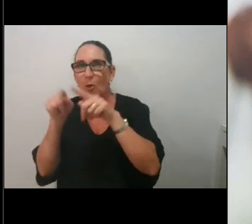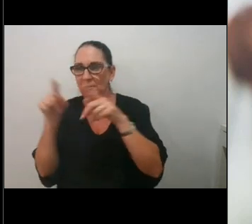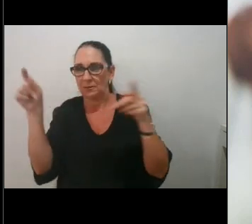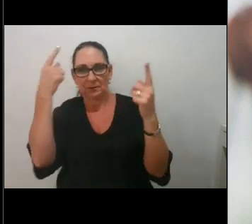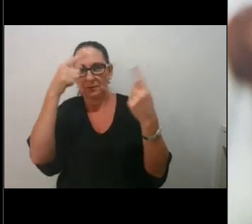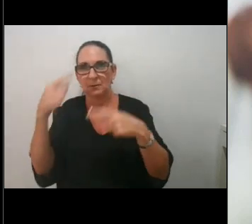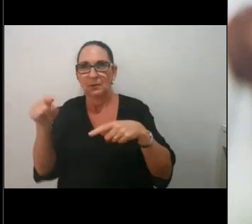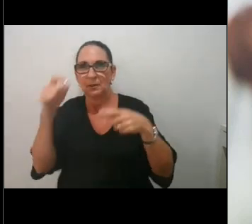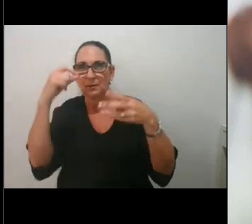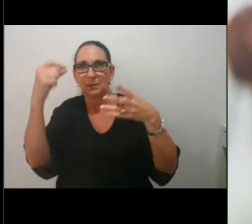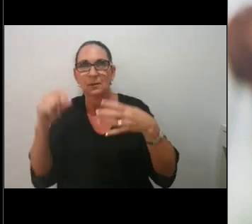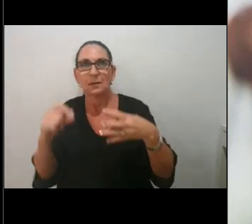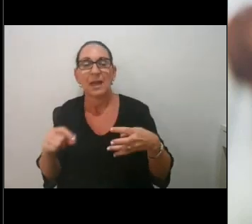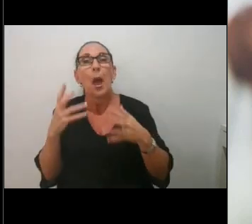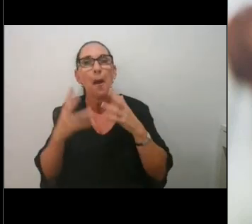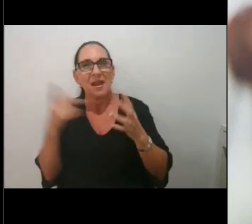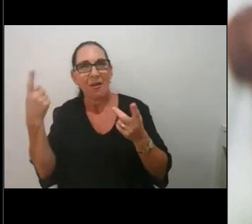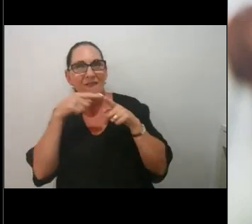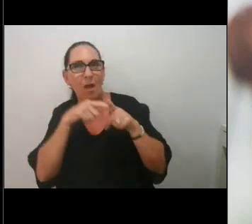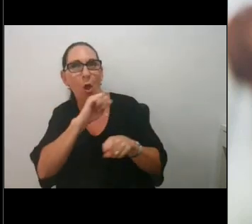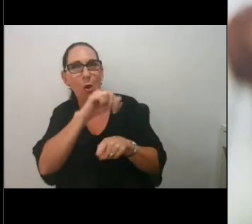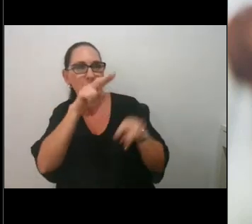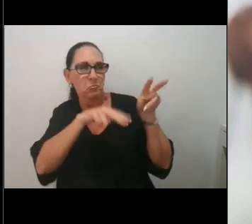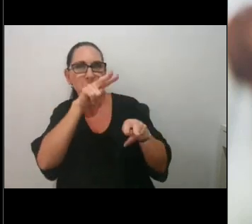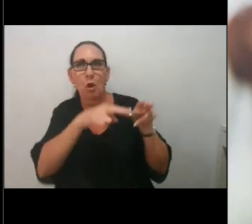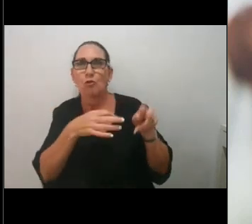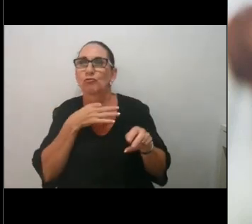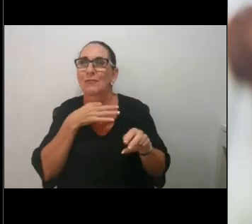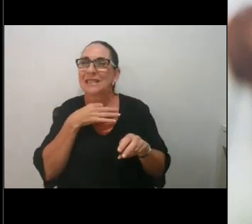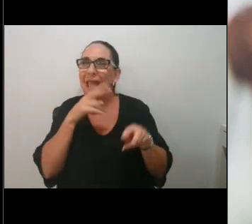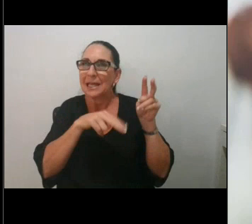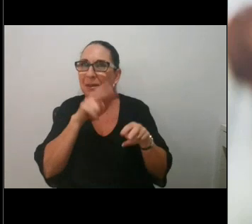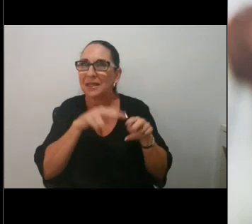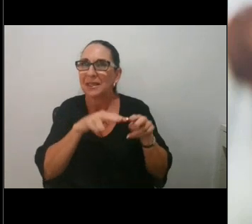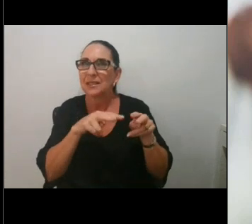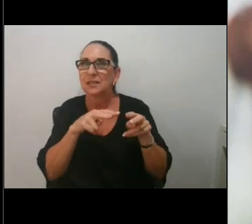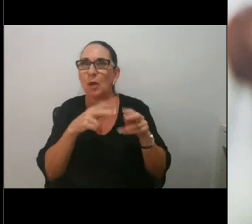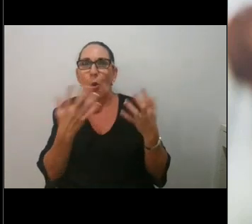suitability and risk assessment um that I had mentioned is really I guess the key um because